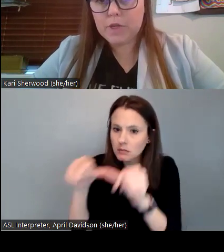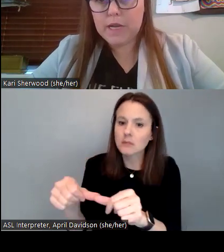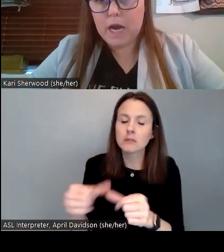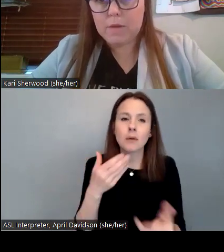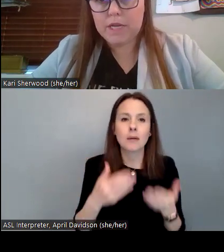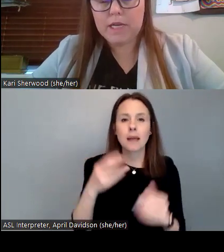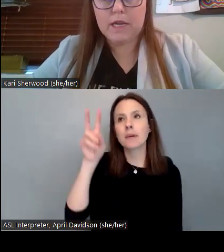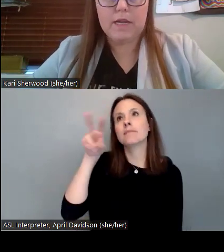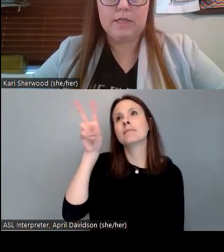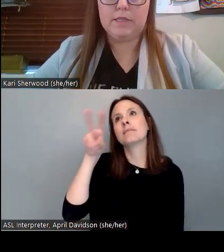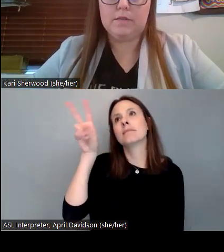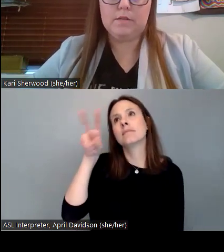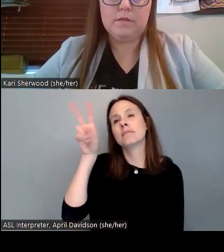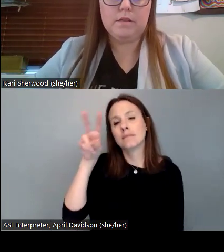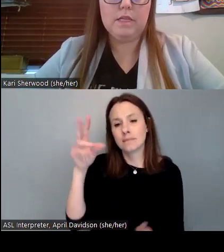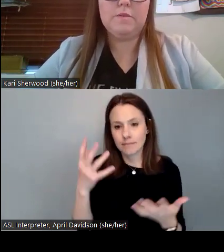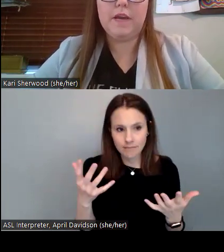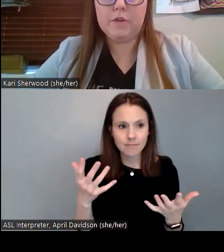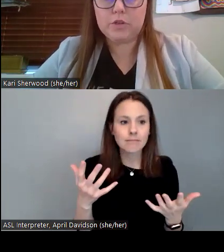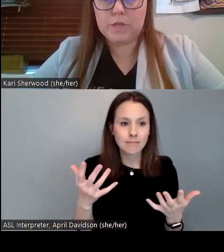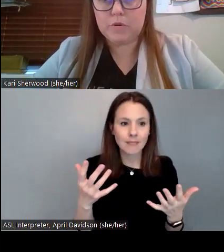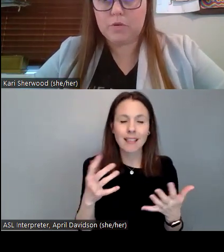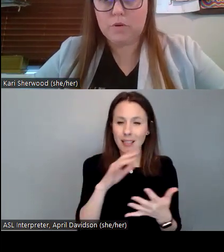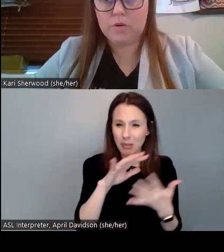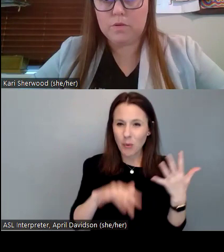is really common. And these behaviors are typical